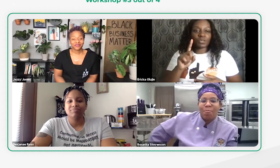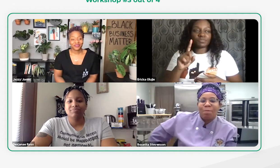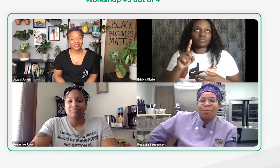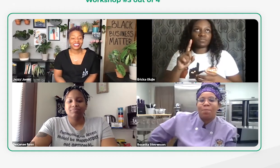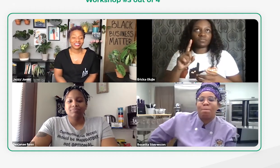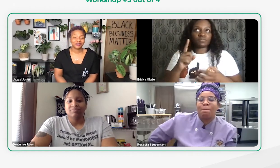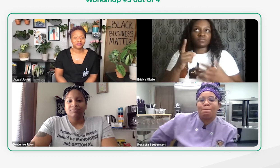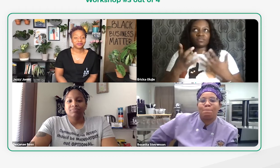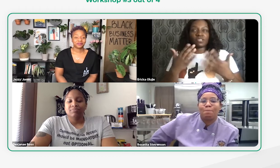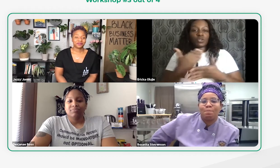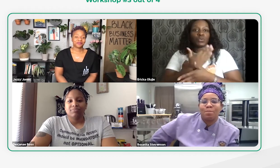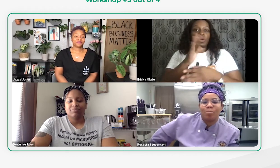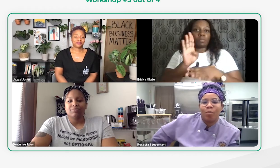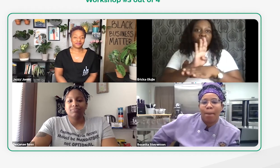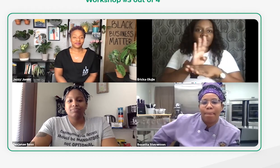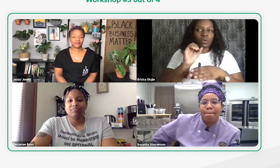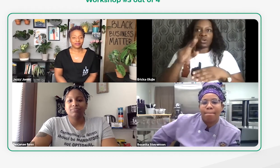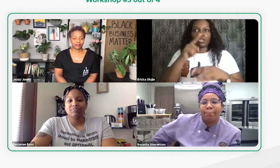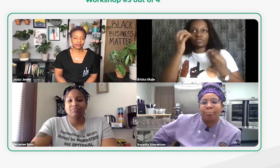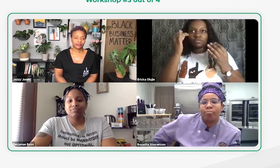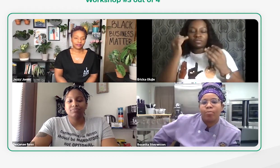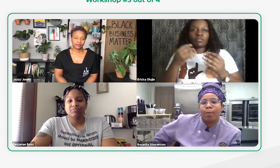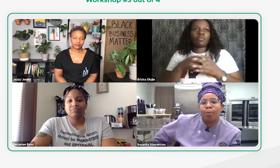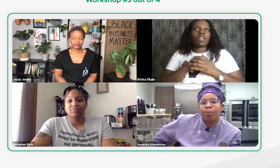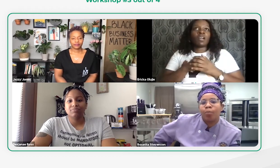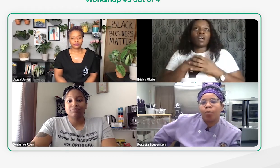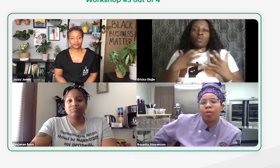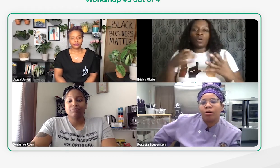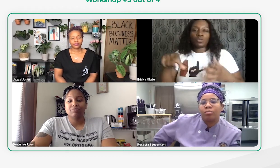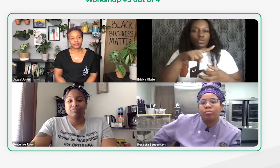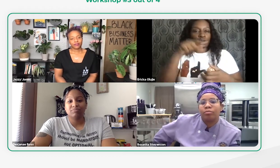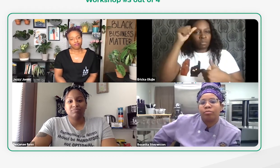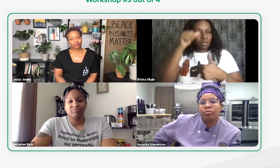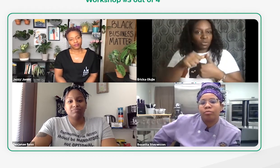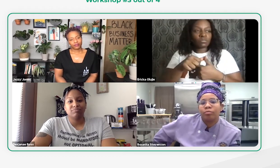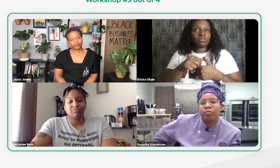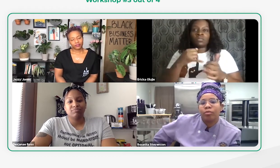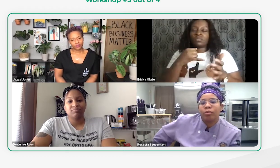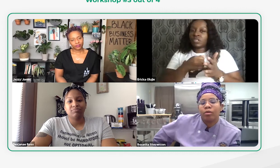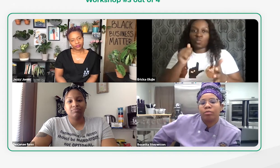Ericka For new businesses, business owners